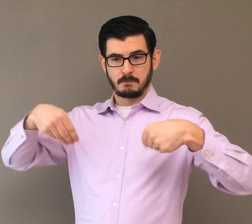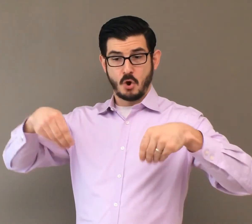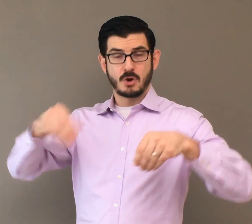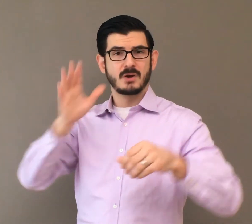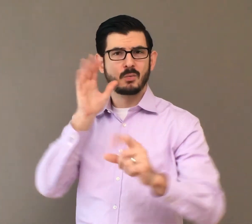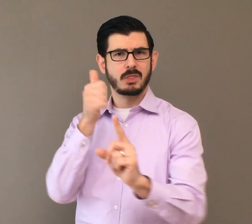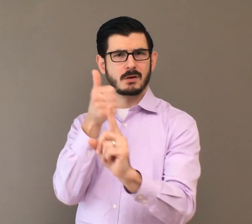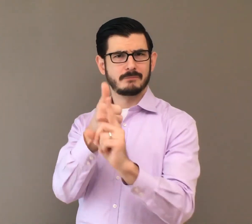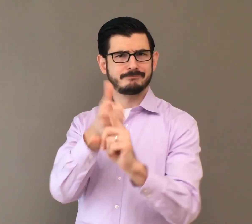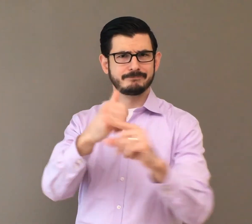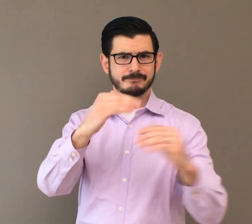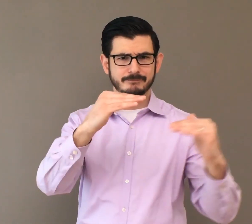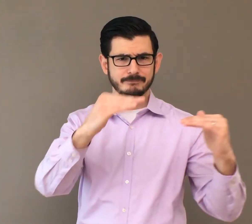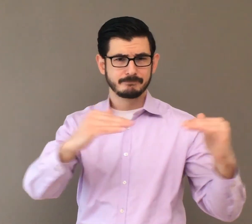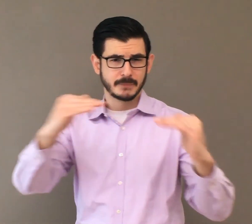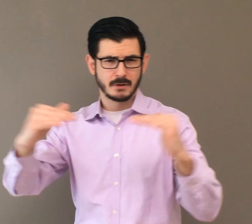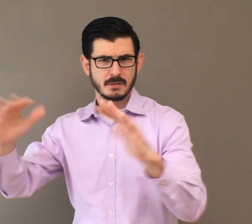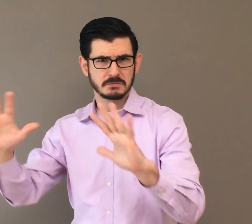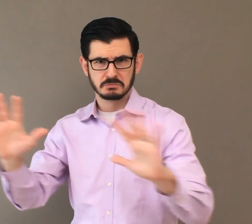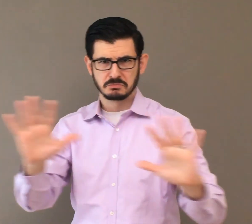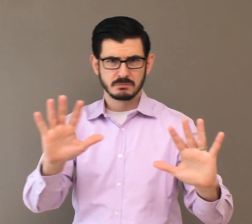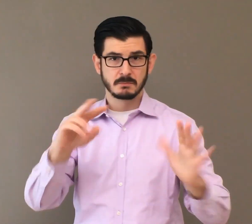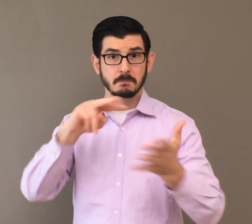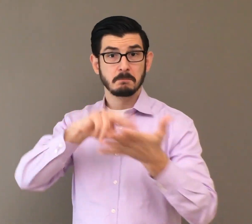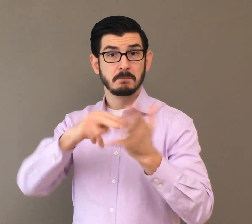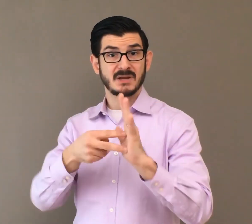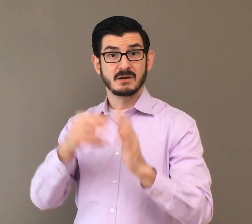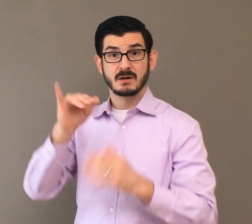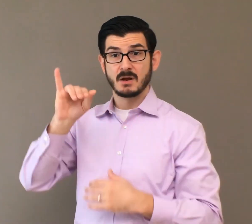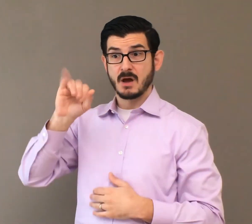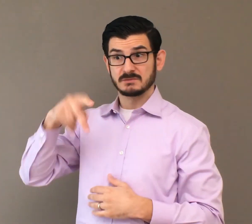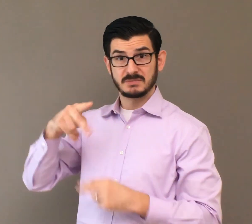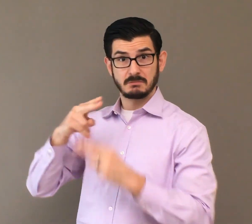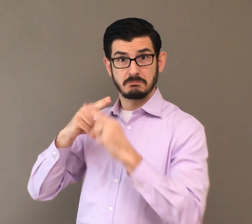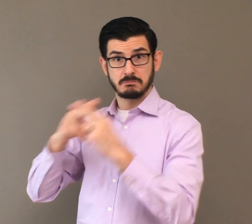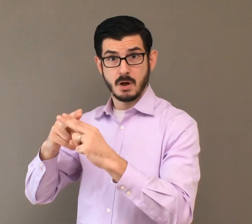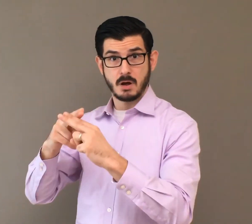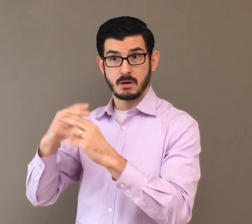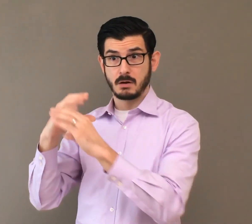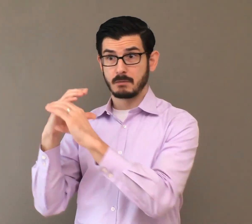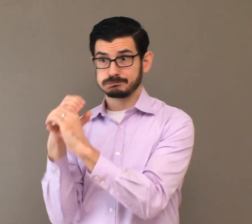rules, the Internet Service Provider marketplace will rebalance itself, and any blocking or